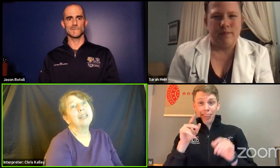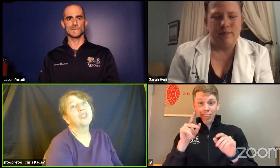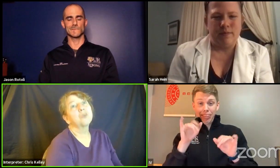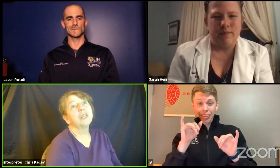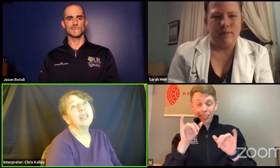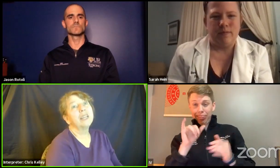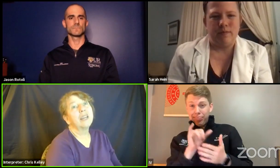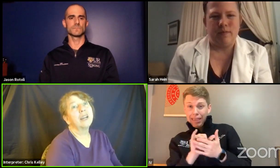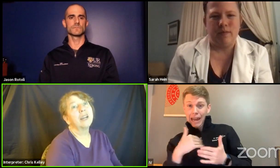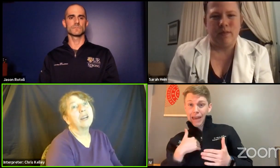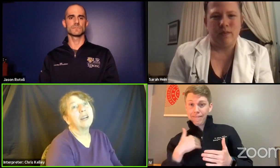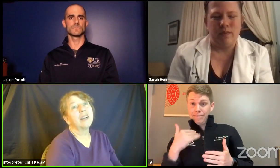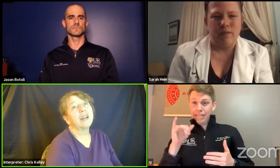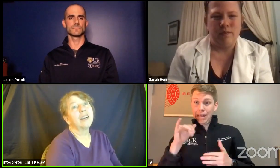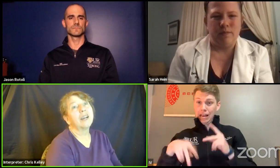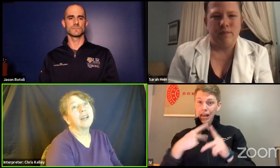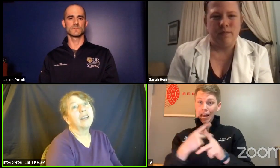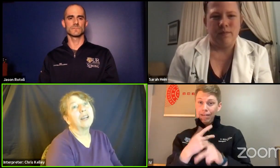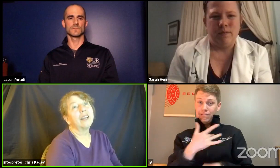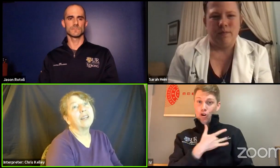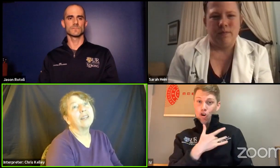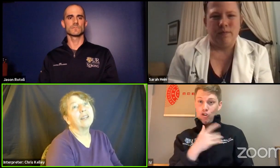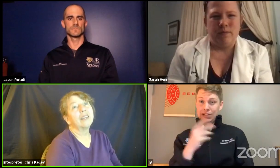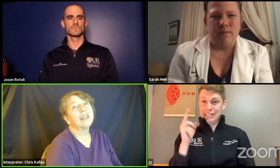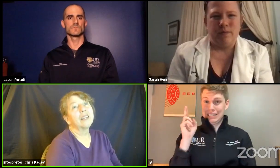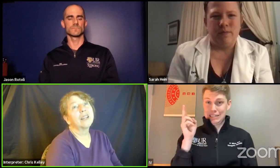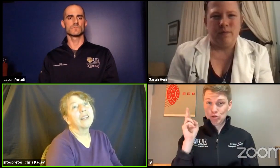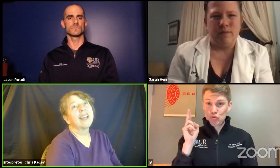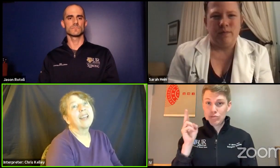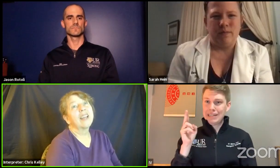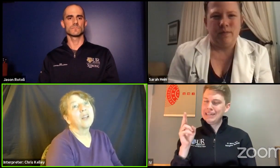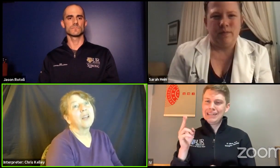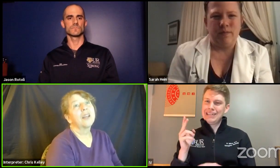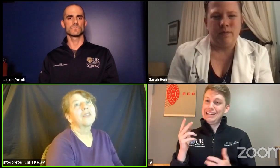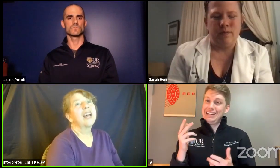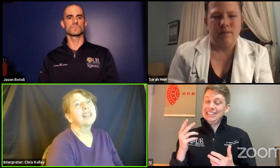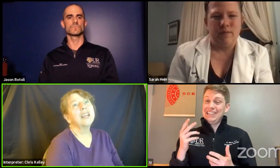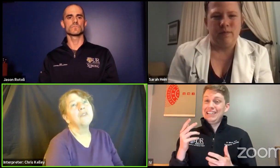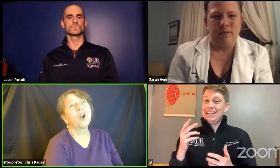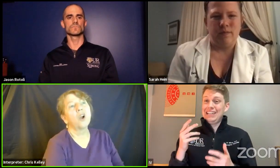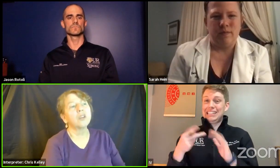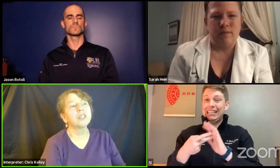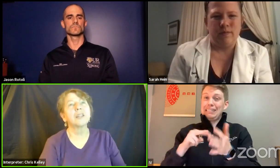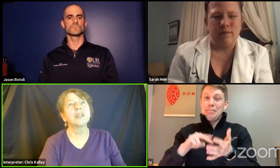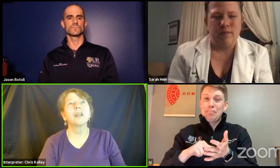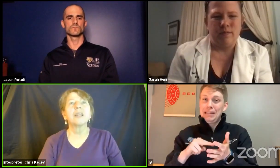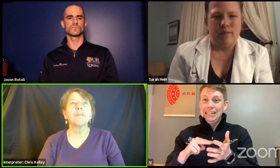means first. You know the human body has veins that go from your legs up